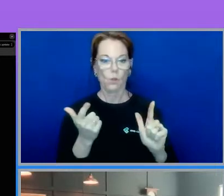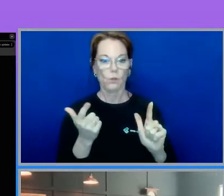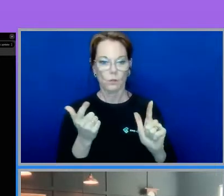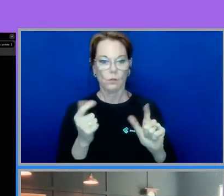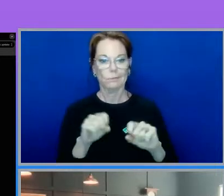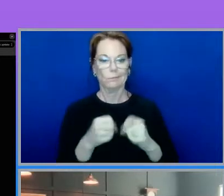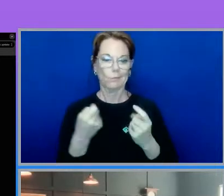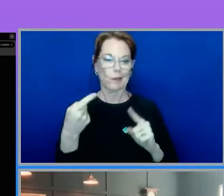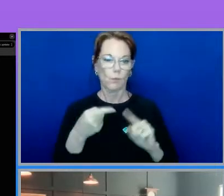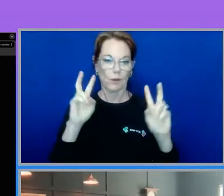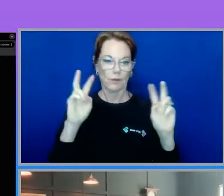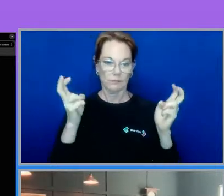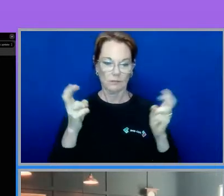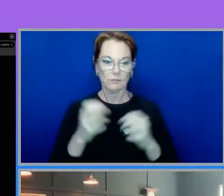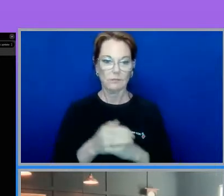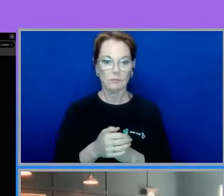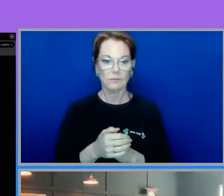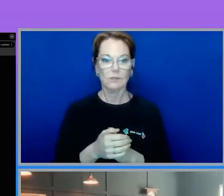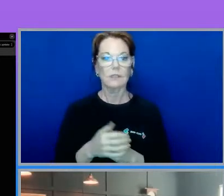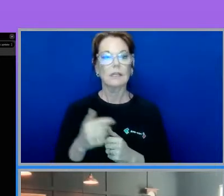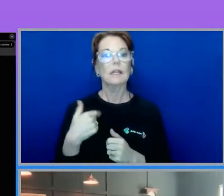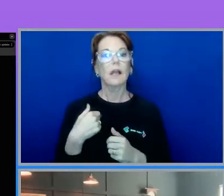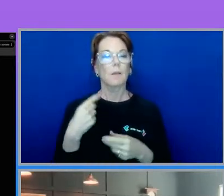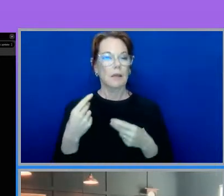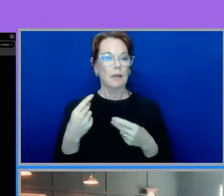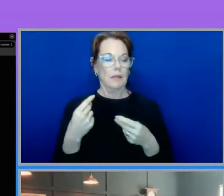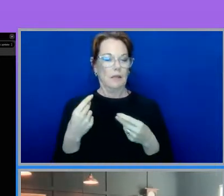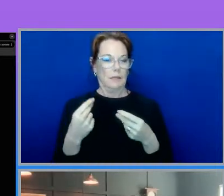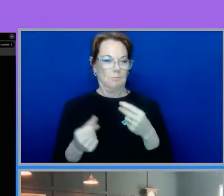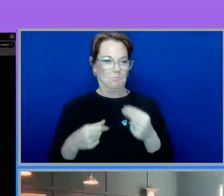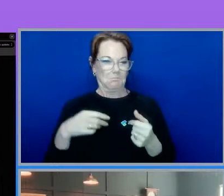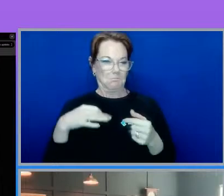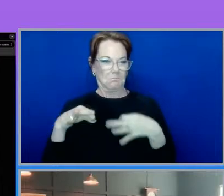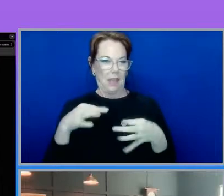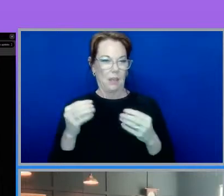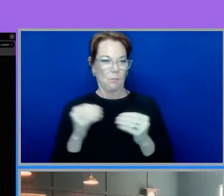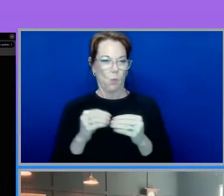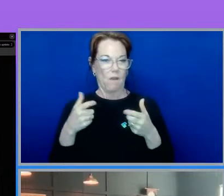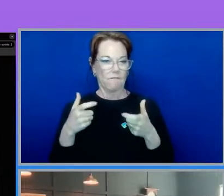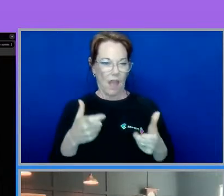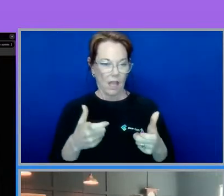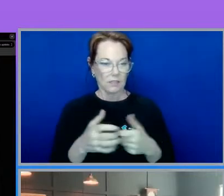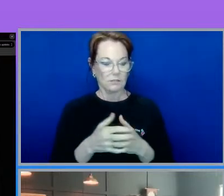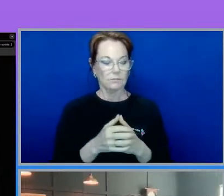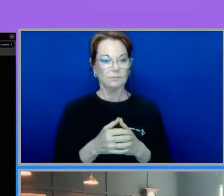communicate developers to developers. And I'm going to pick up the pace a little bit here as we're doing this, to